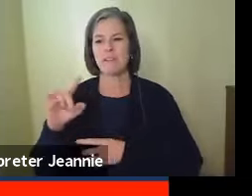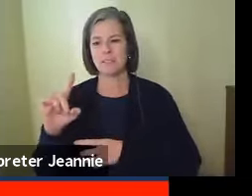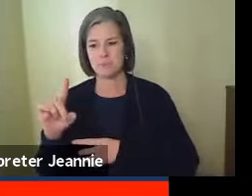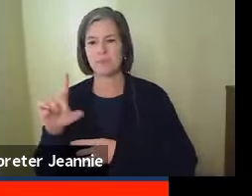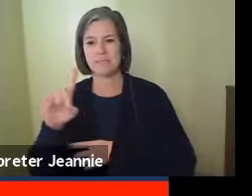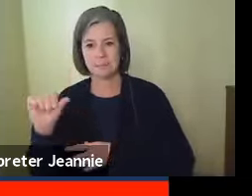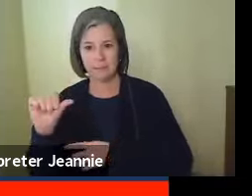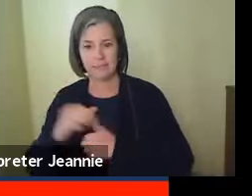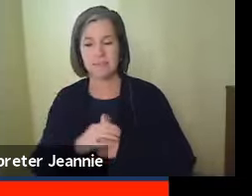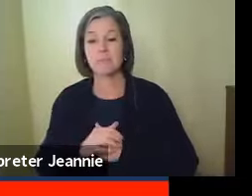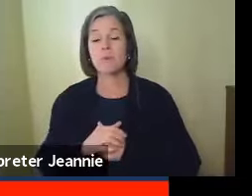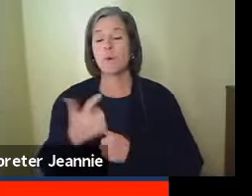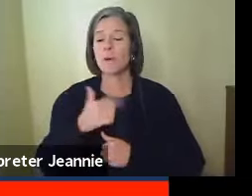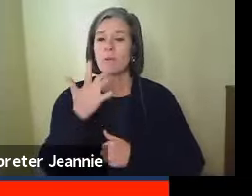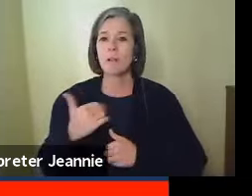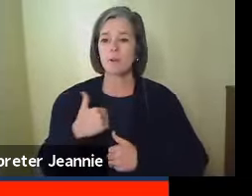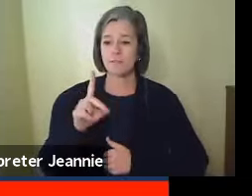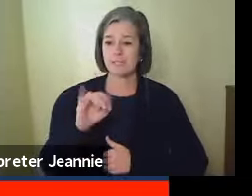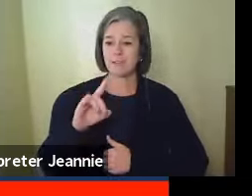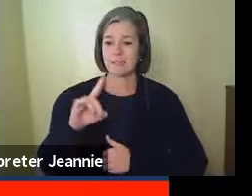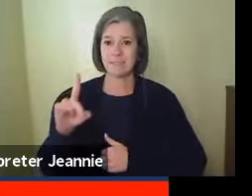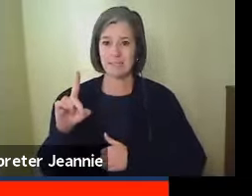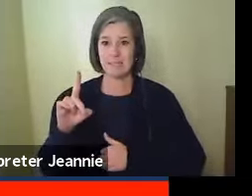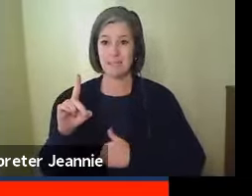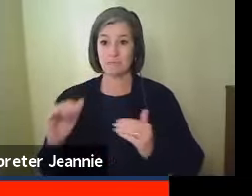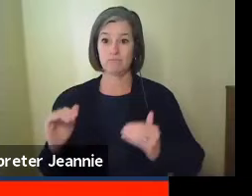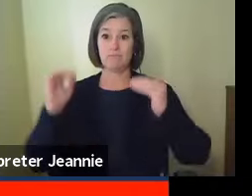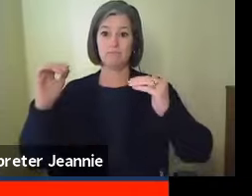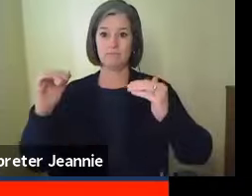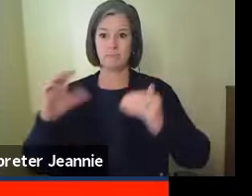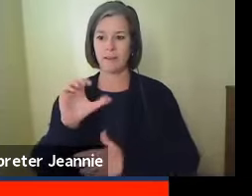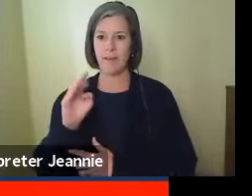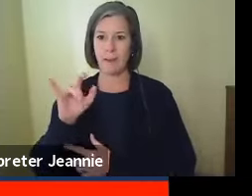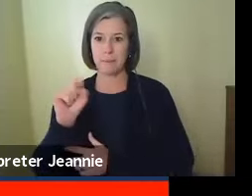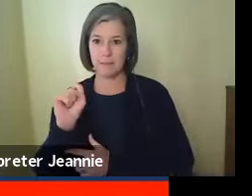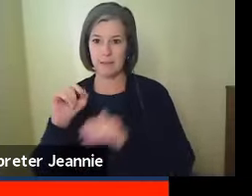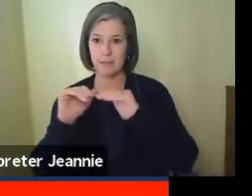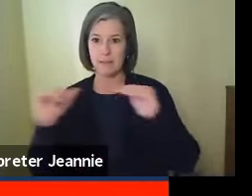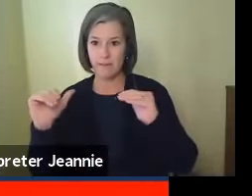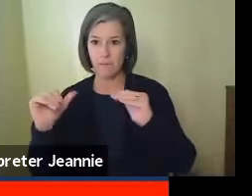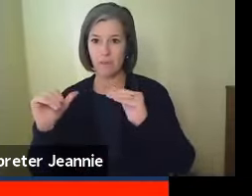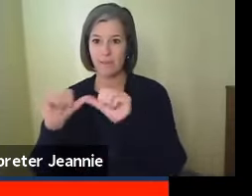have DIDD as the cabinet level agency at the table for all of these important discussions.